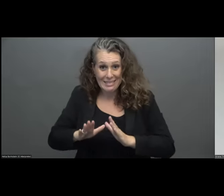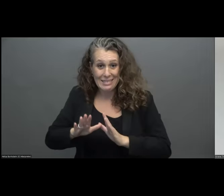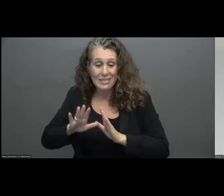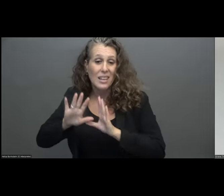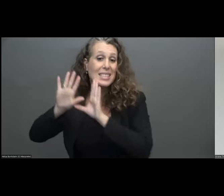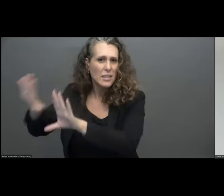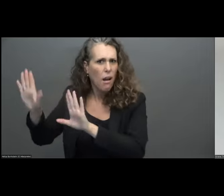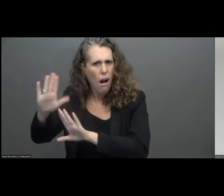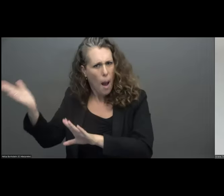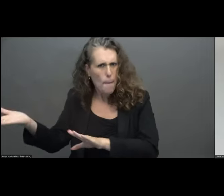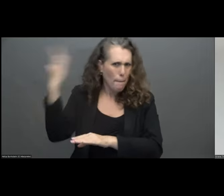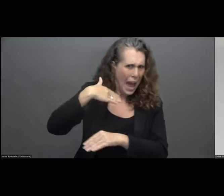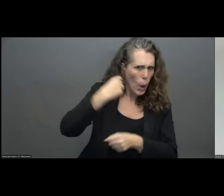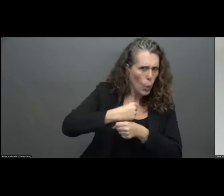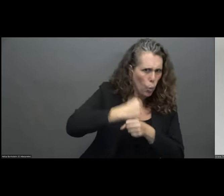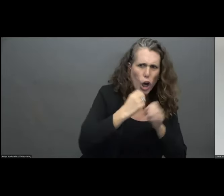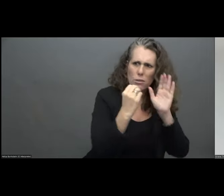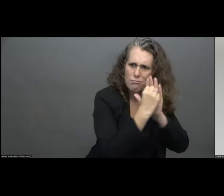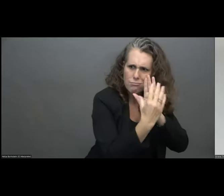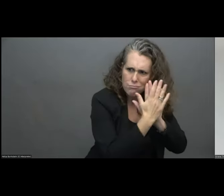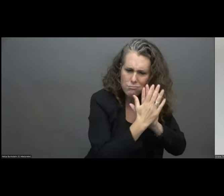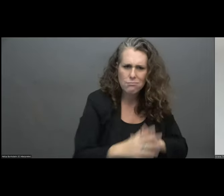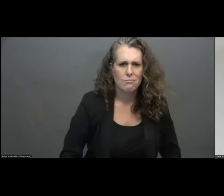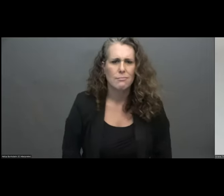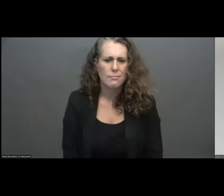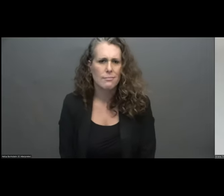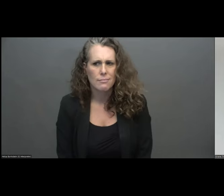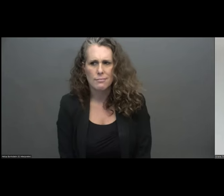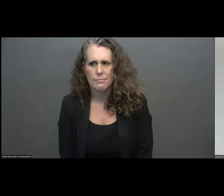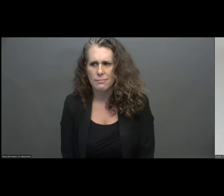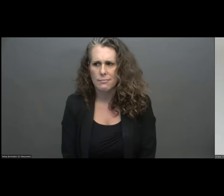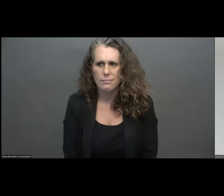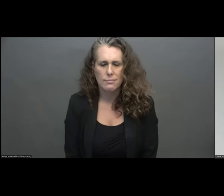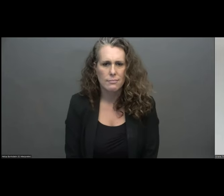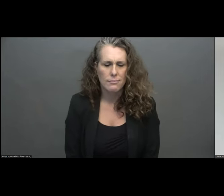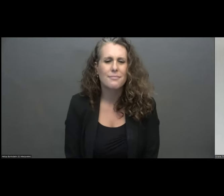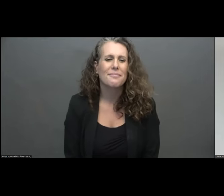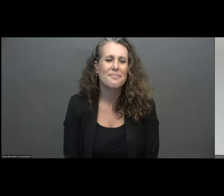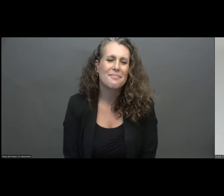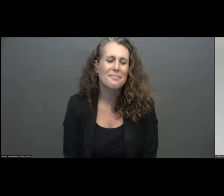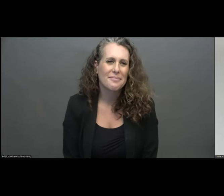16:10:10 And as I'm looking for someone like me to do.